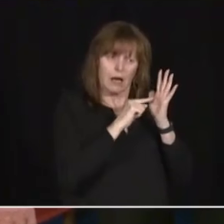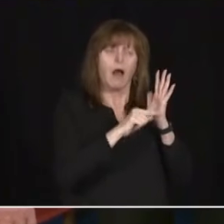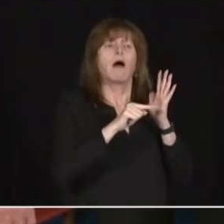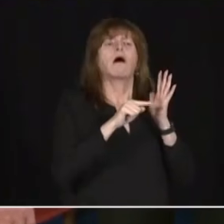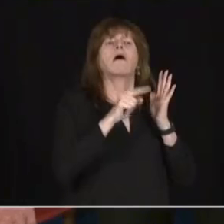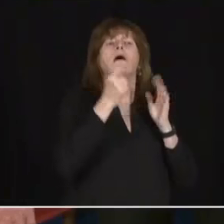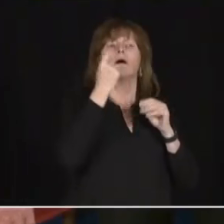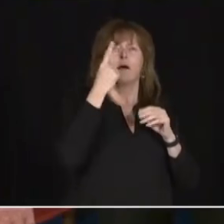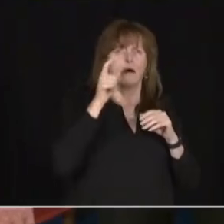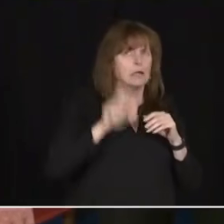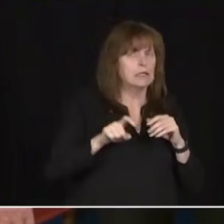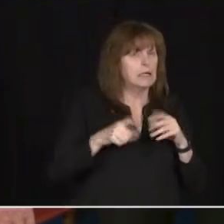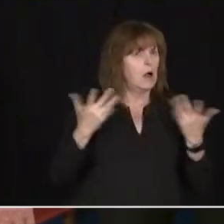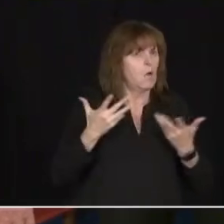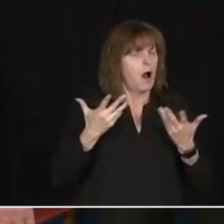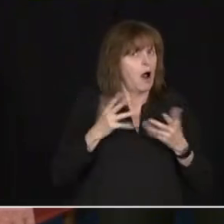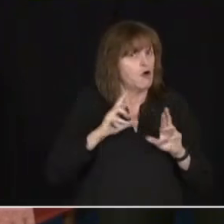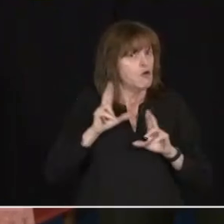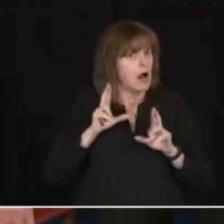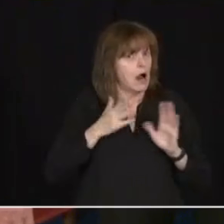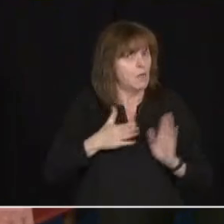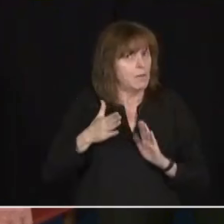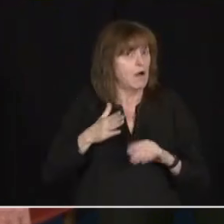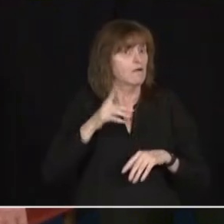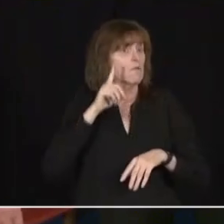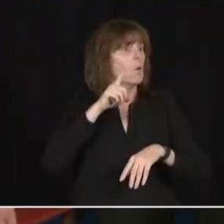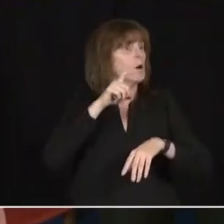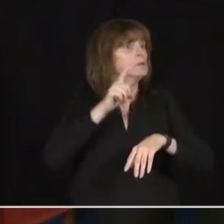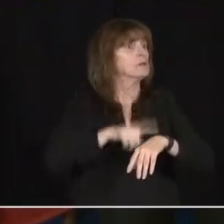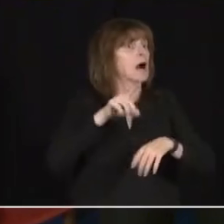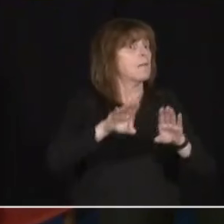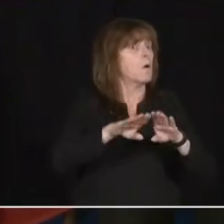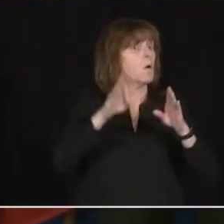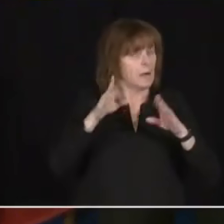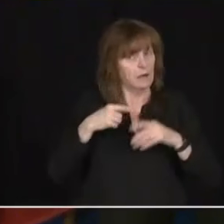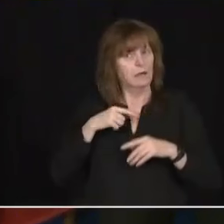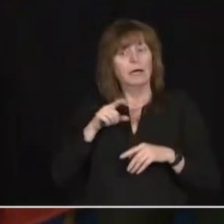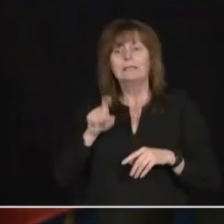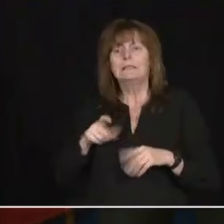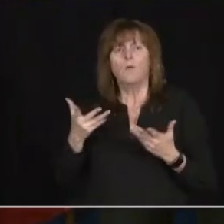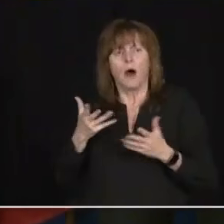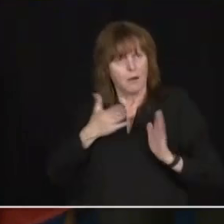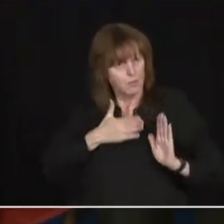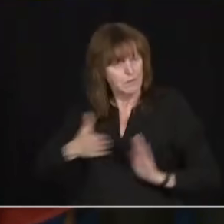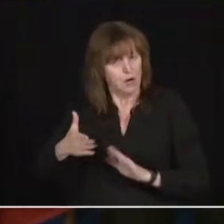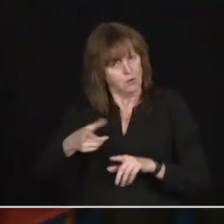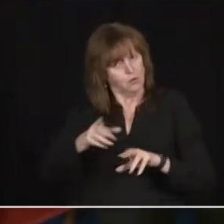your business will need to do to help with social distancing and be prepared. Thank you.